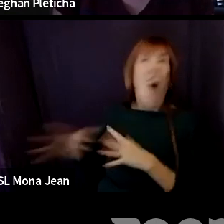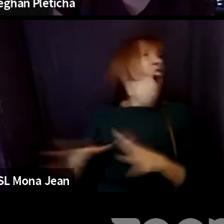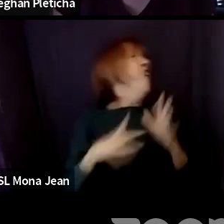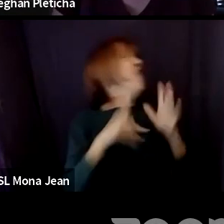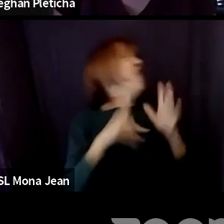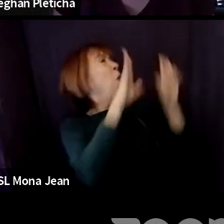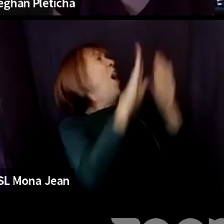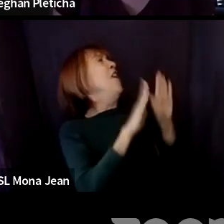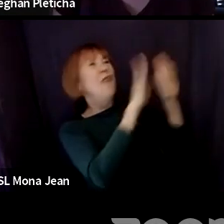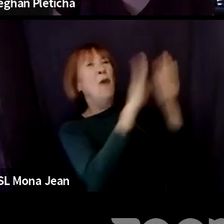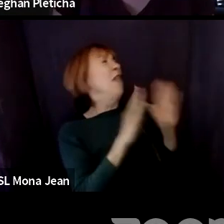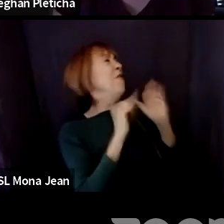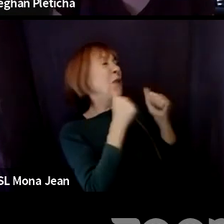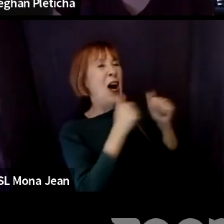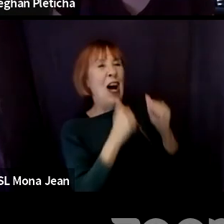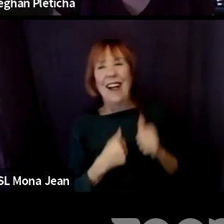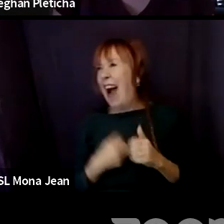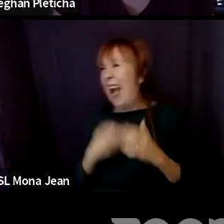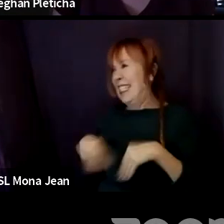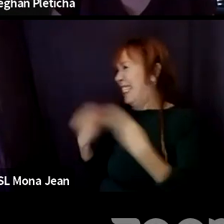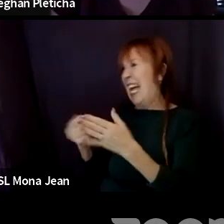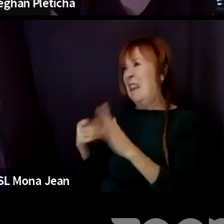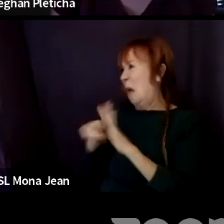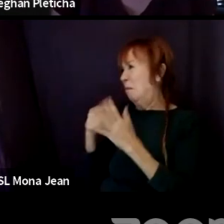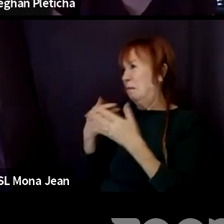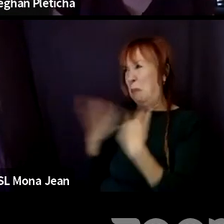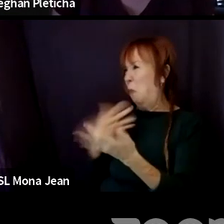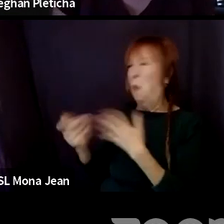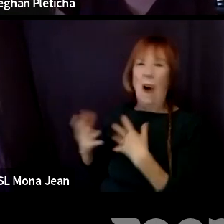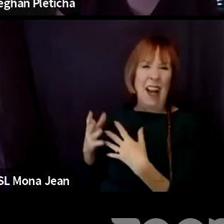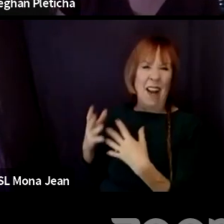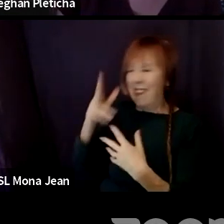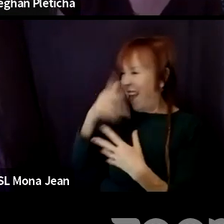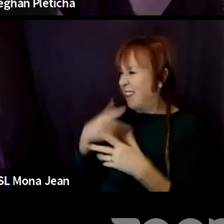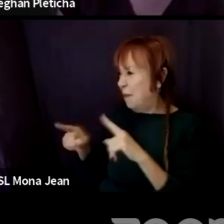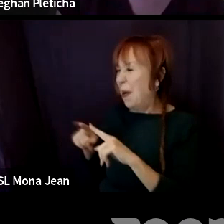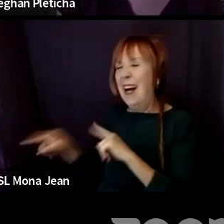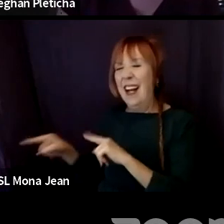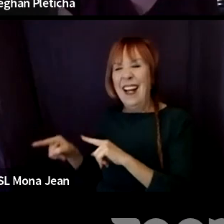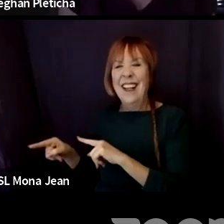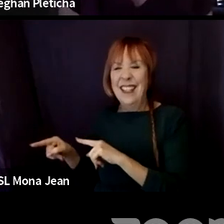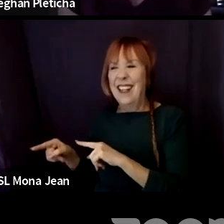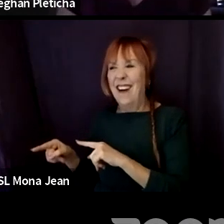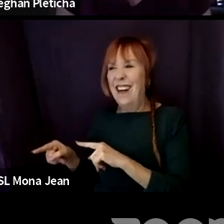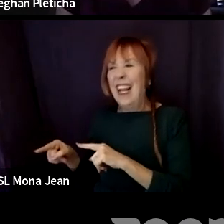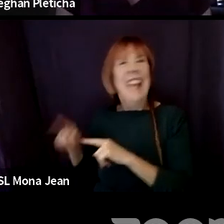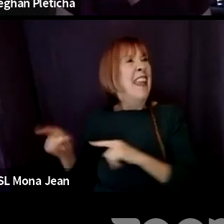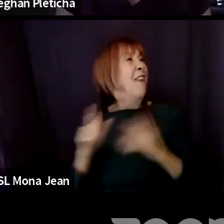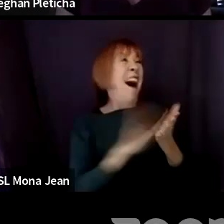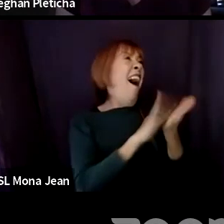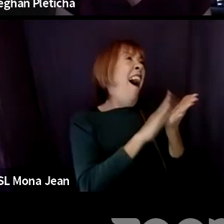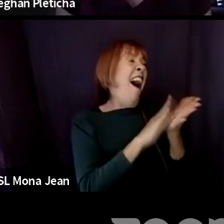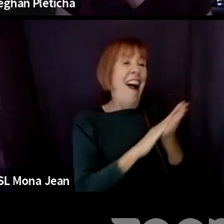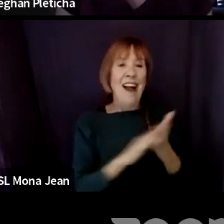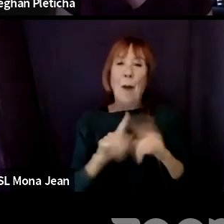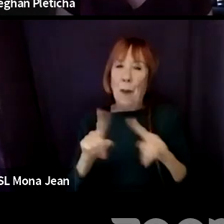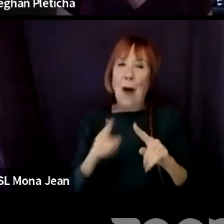That kind of buffers, they're like actual critique that comes from people who are more knowledgeable. Yeah. I'm just gonna add that, just piggybacking off